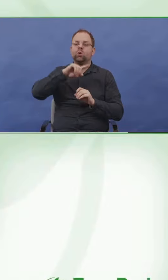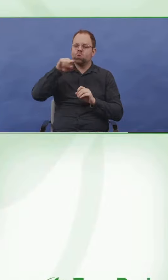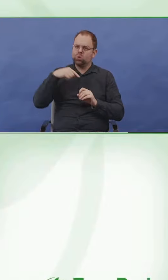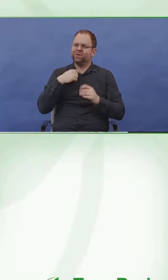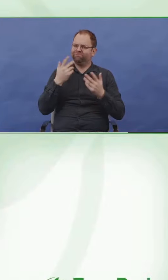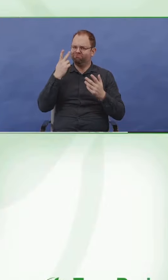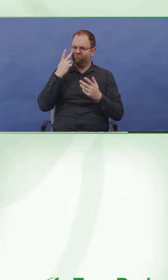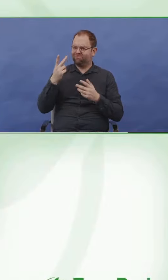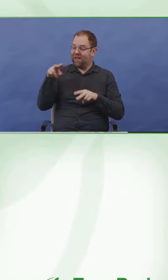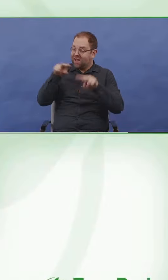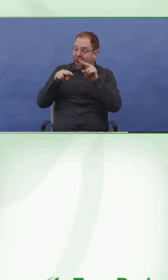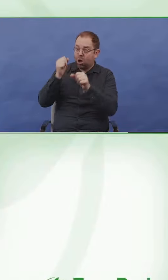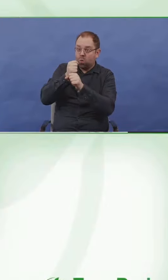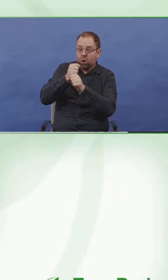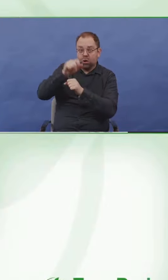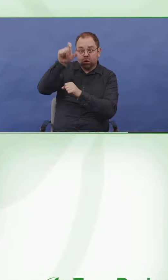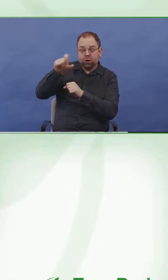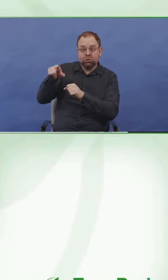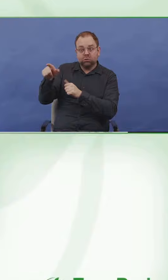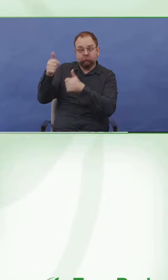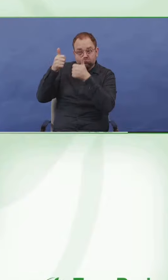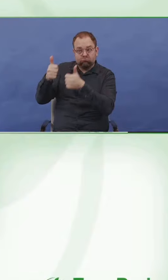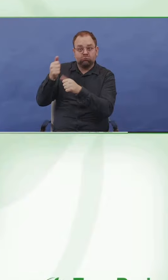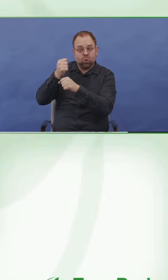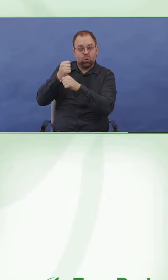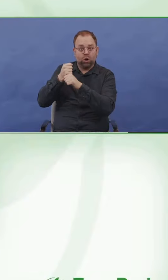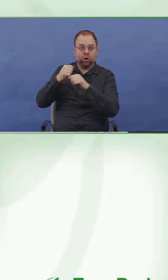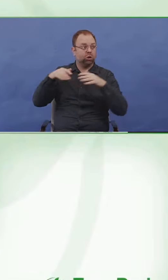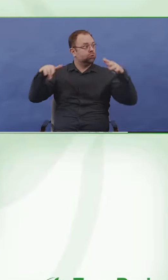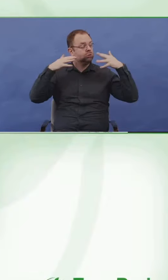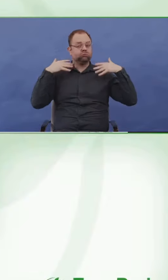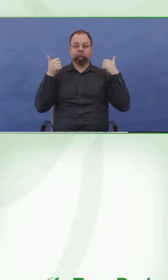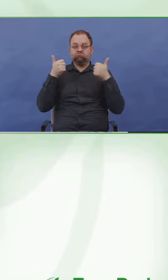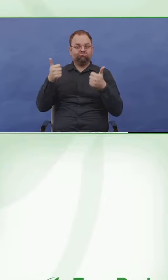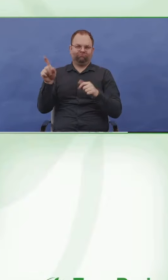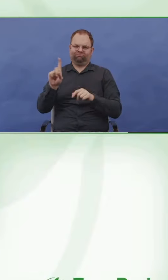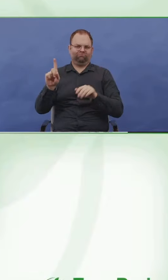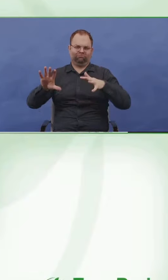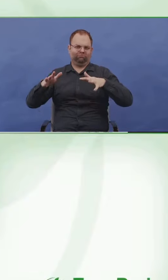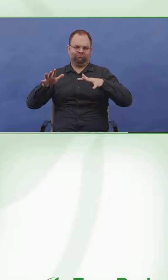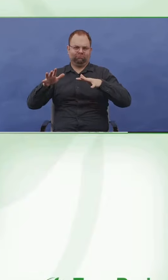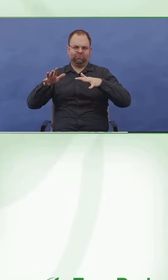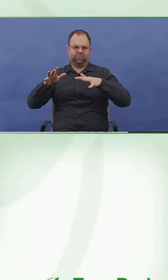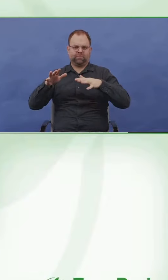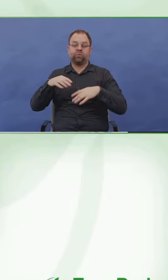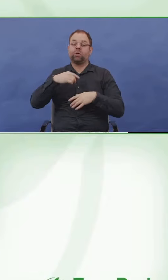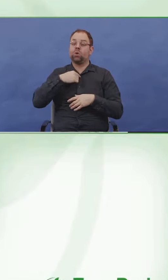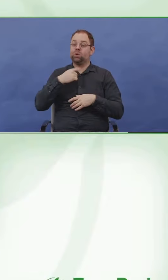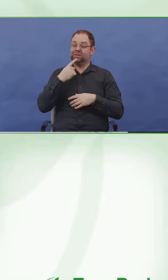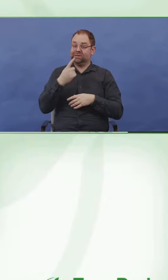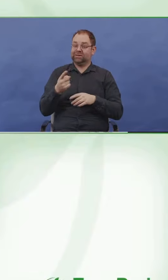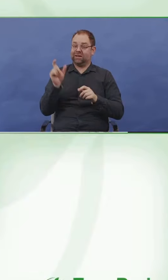discussion but think we have an amazing opportunity because in general, we see that coming from the very top of the UN, there is an